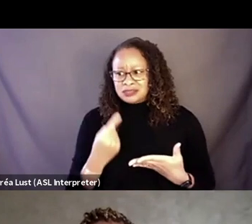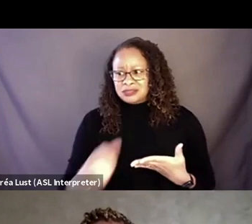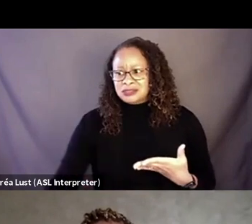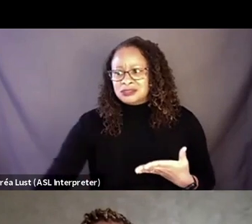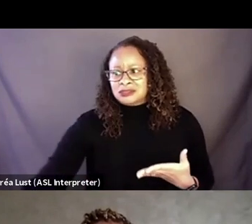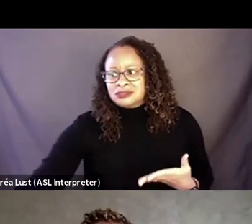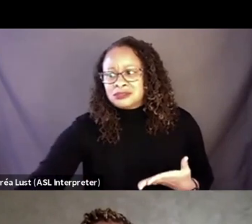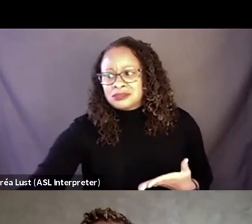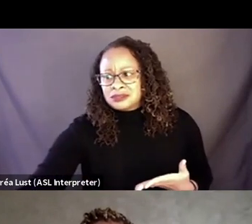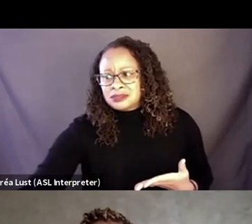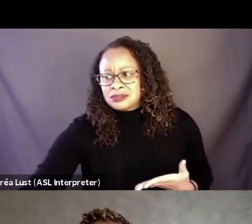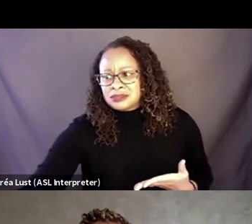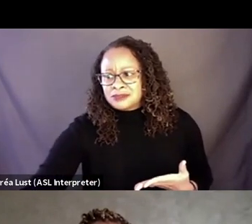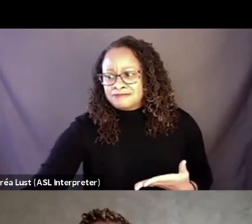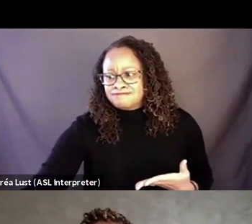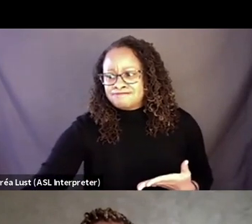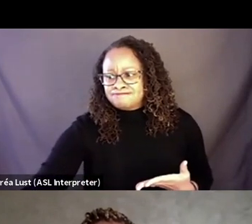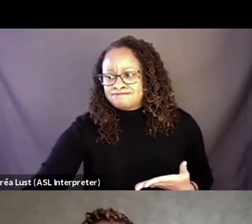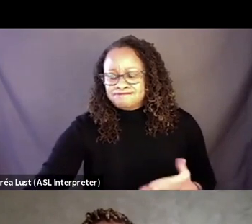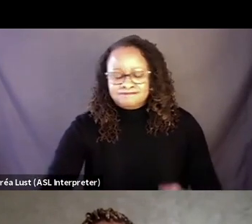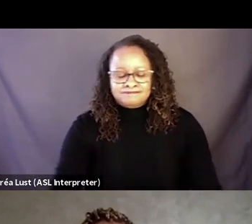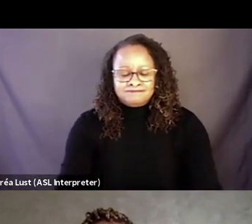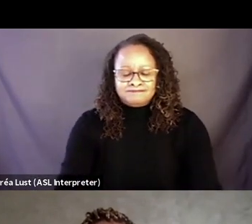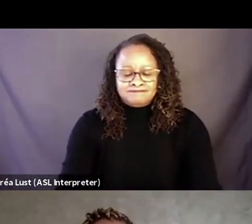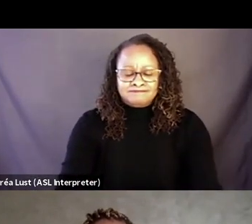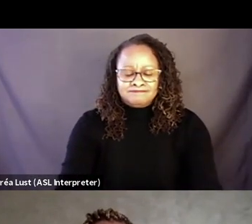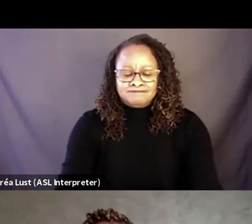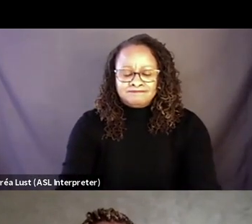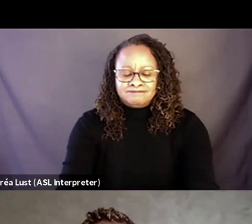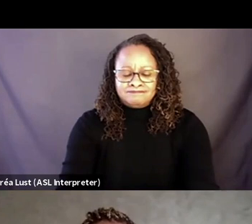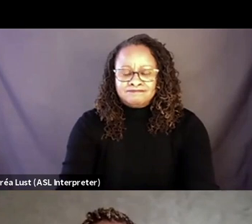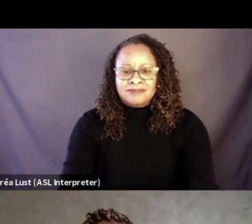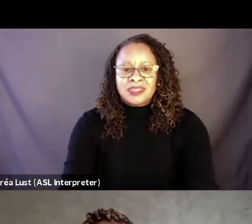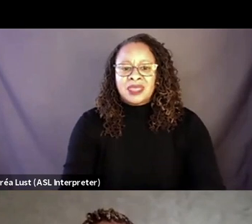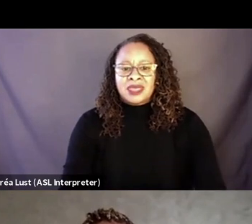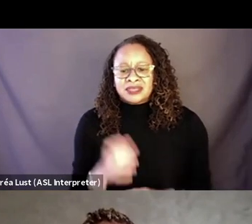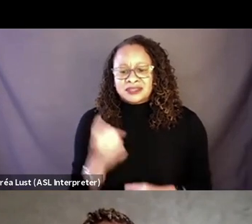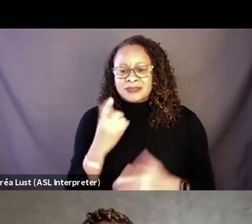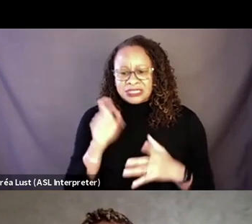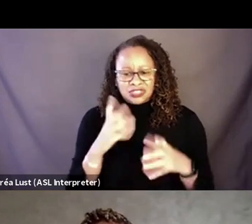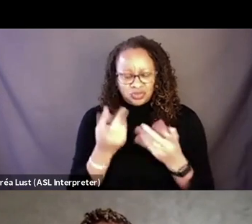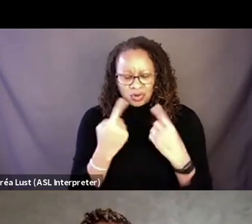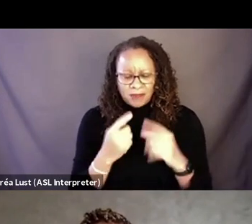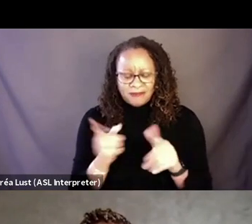that sometimes family has to come first not country and it took a film for me to see that.